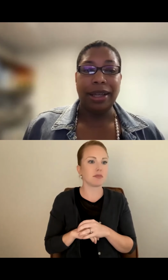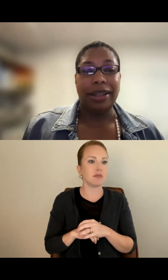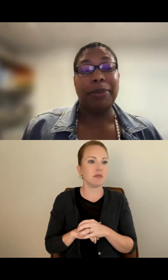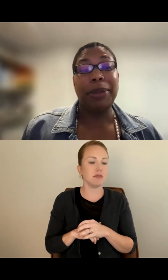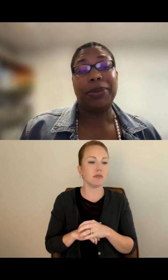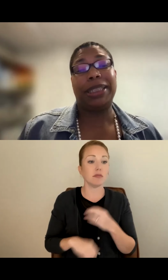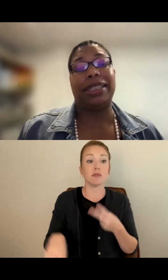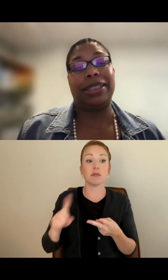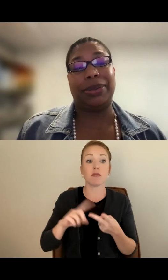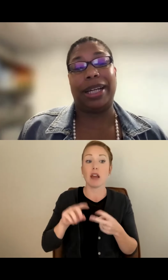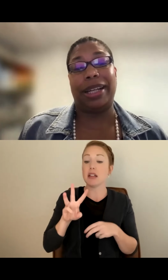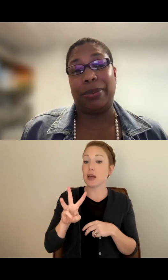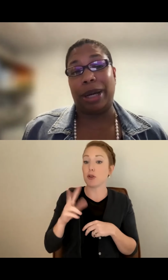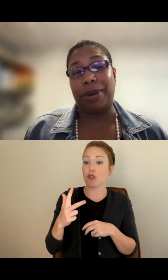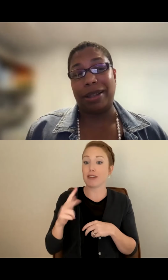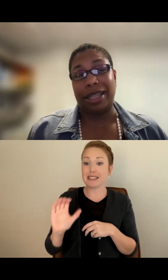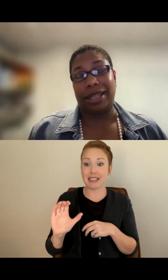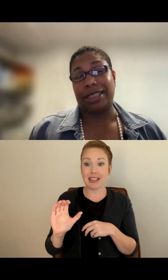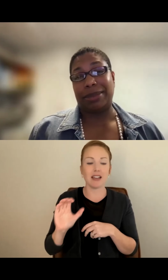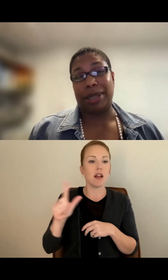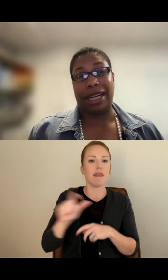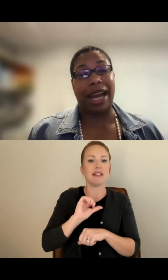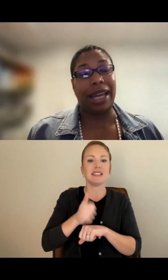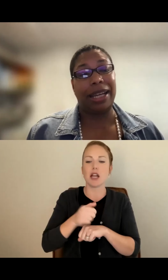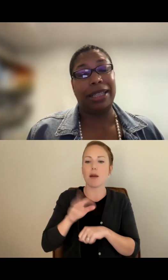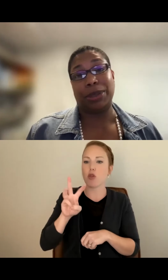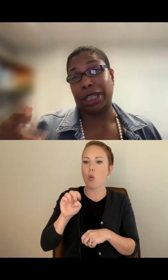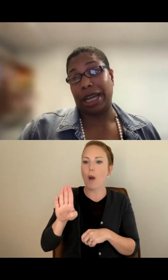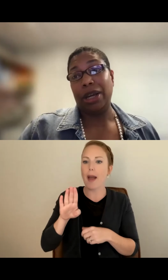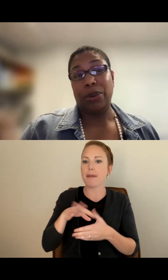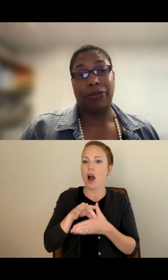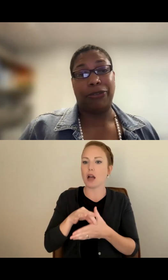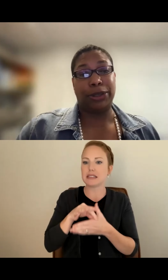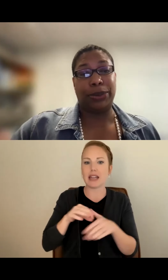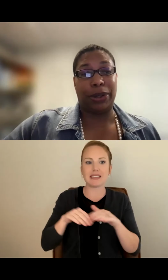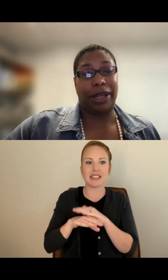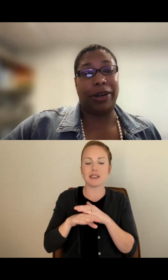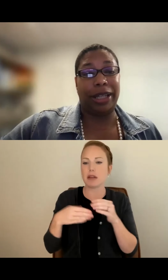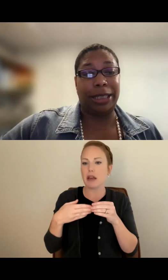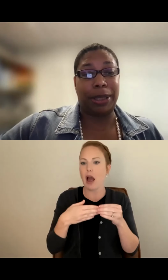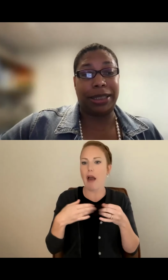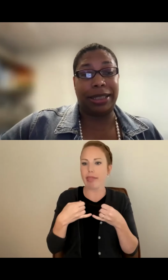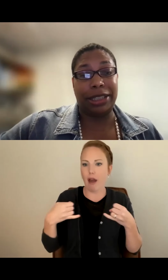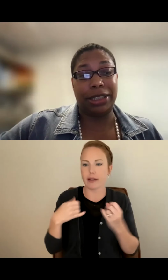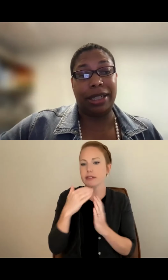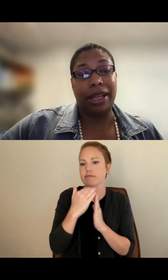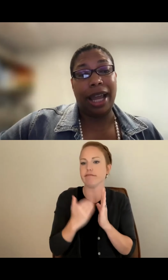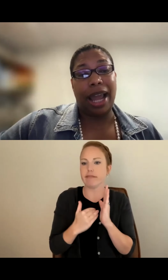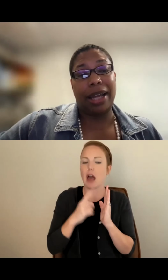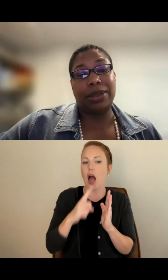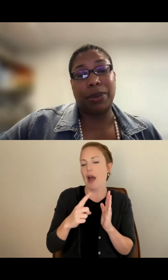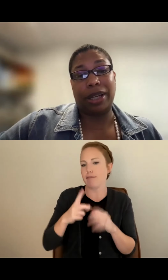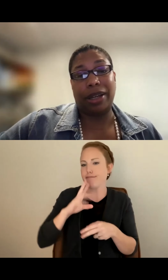The W3C has created the web content accessibility guidelines that I referred to earlier in the presentation and is working